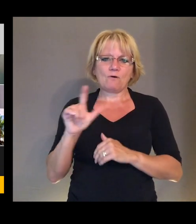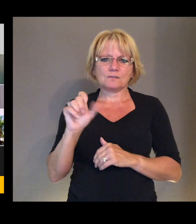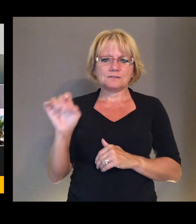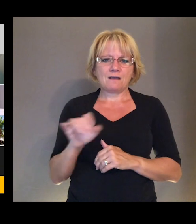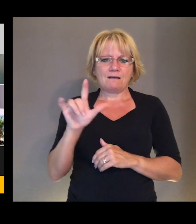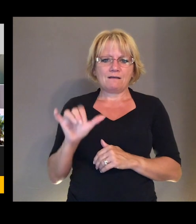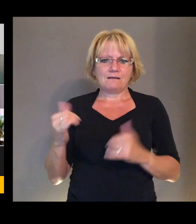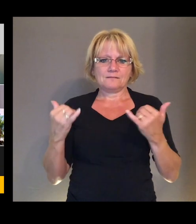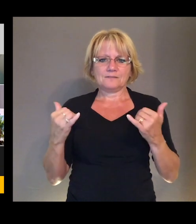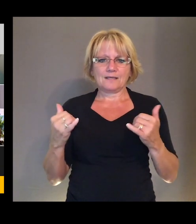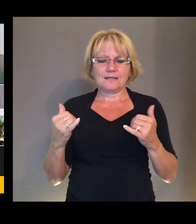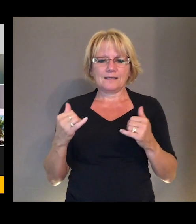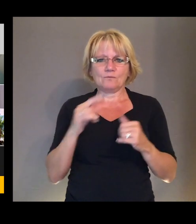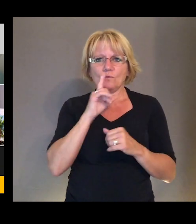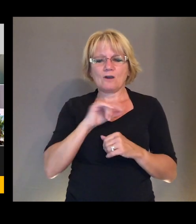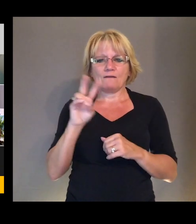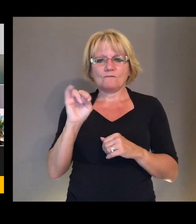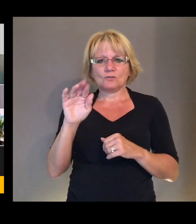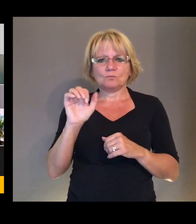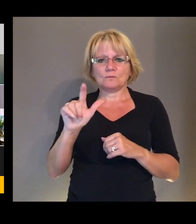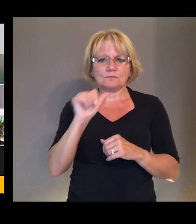It's a little different because we are virtual and we're not live,